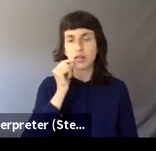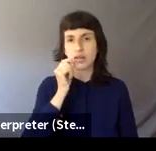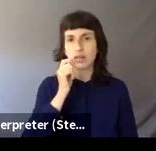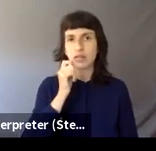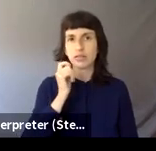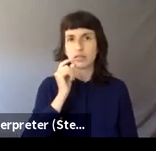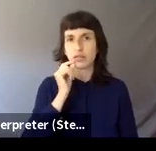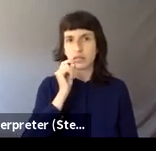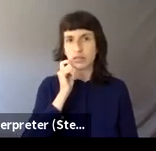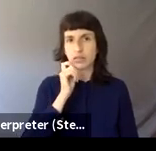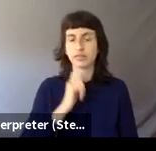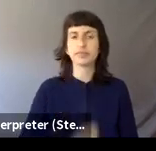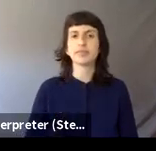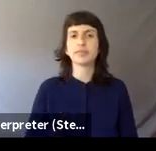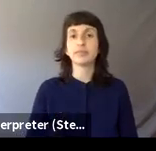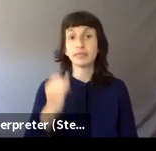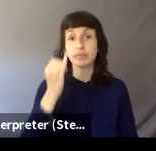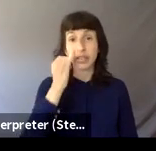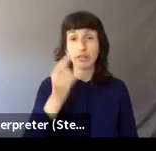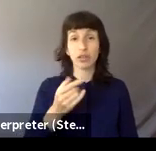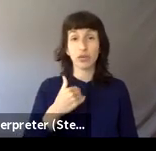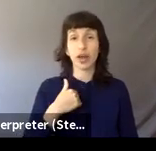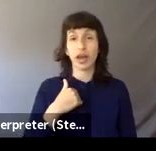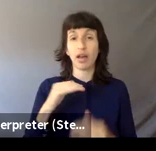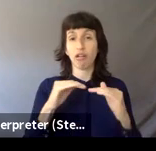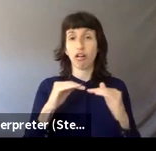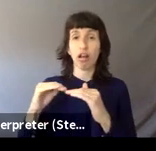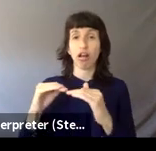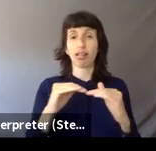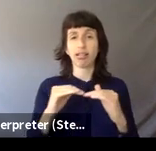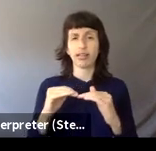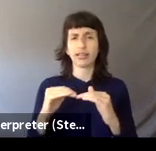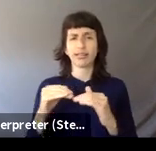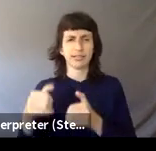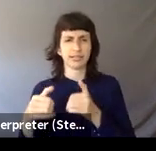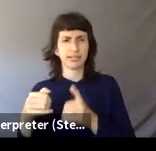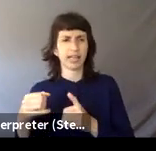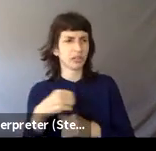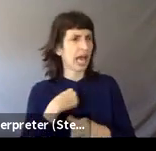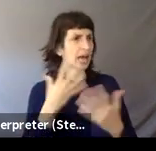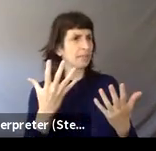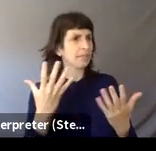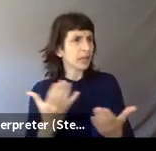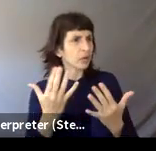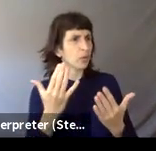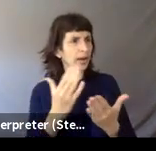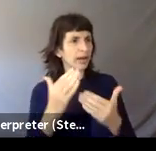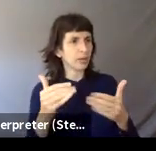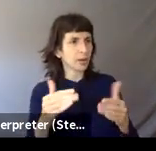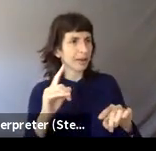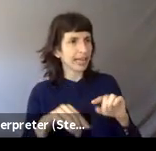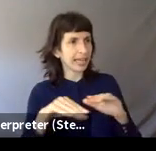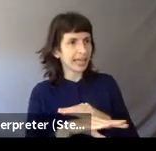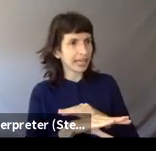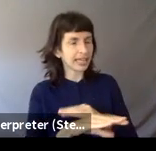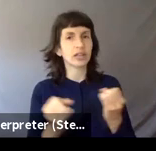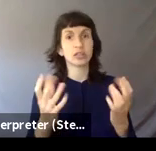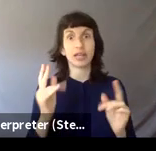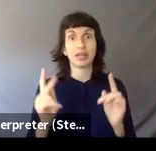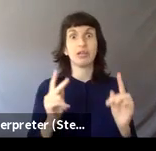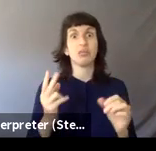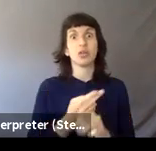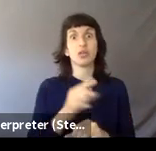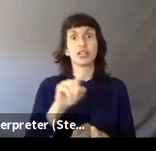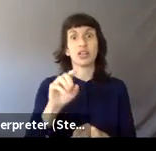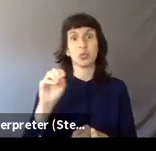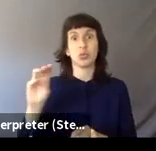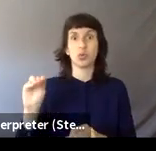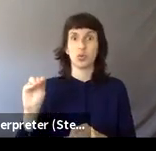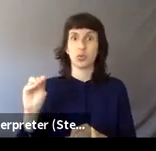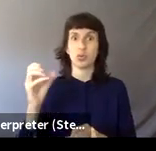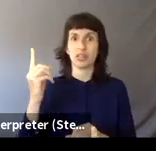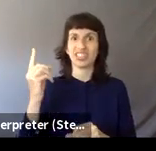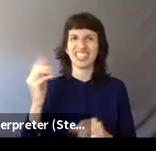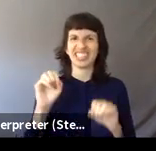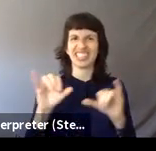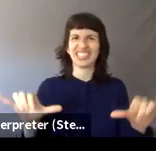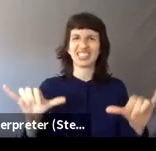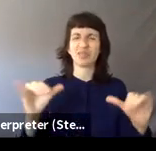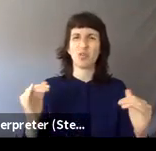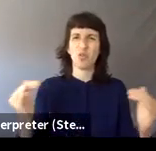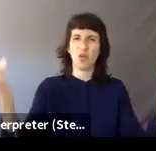Our participants are still climbing, so we'll wait another minute or two.